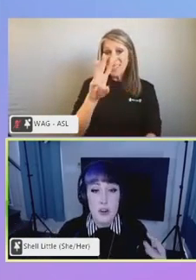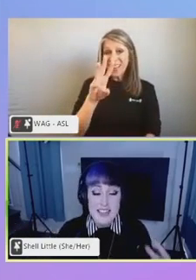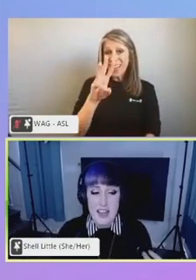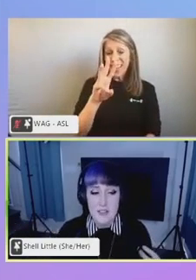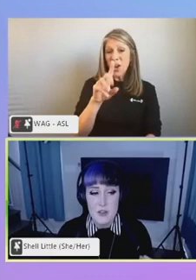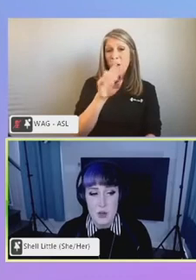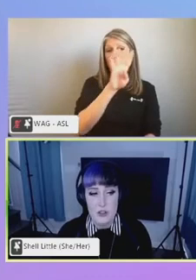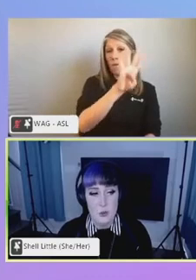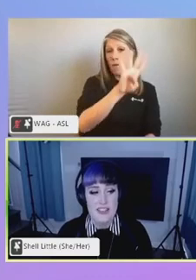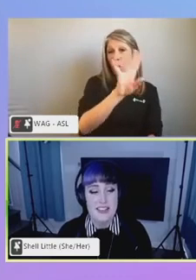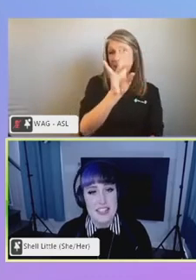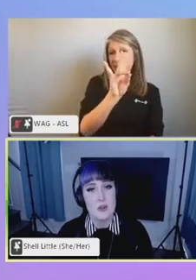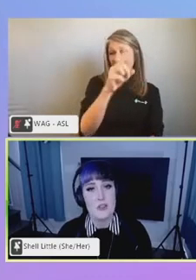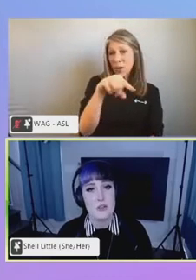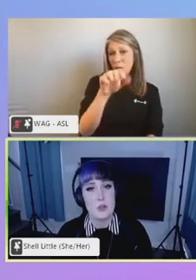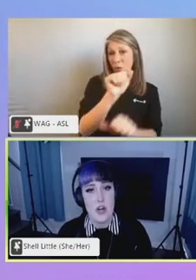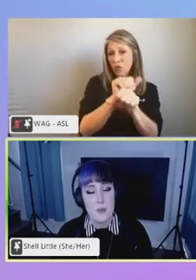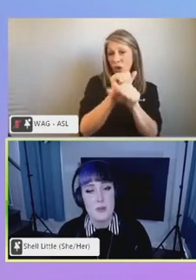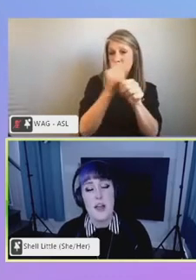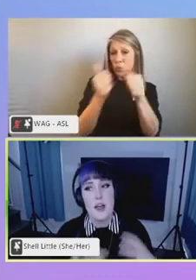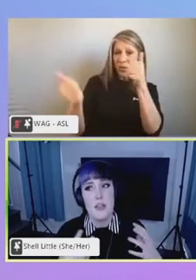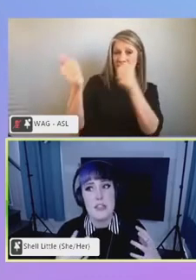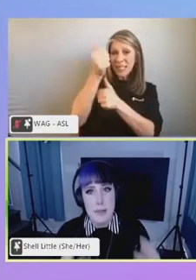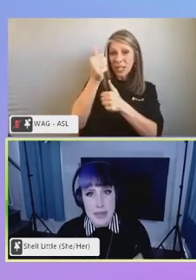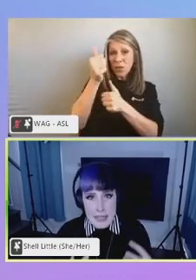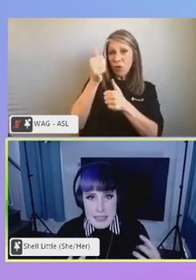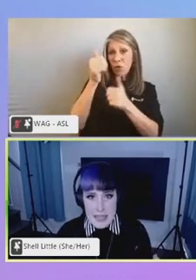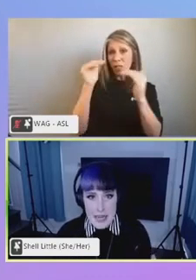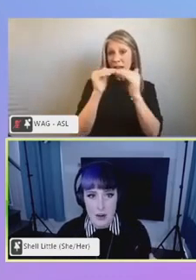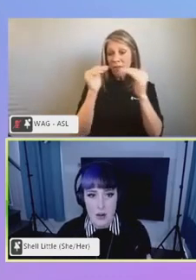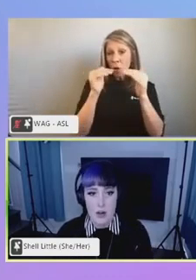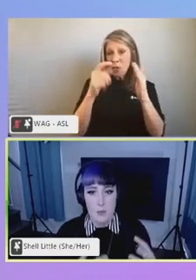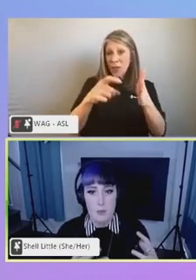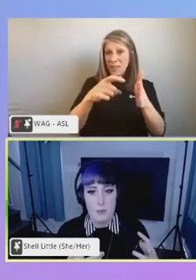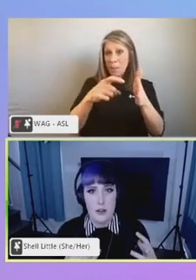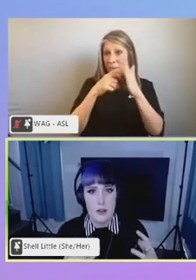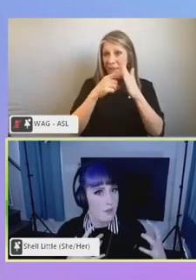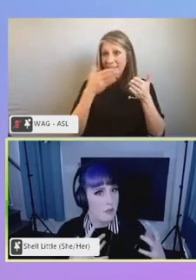accessibility job postings on the accessibility job website. And posting out of those jobs,